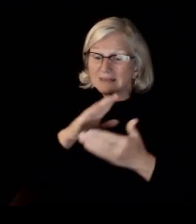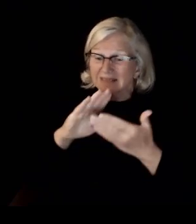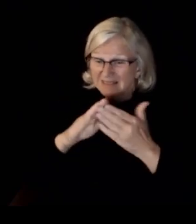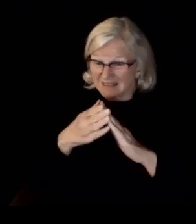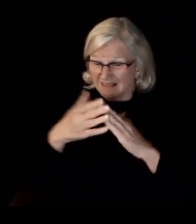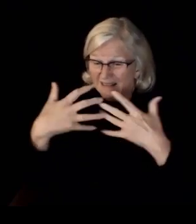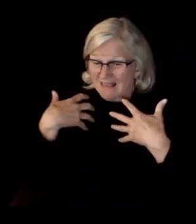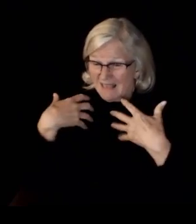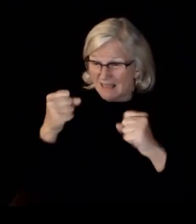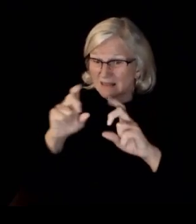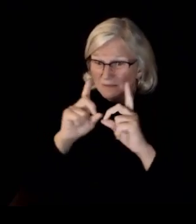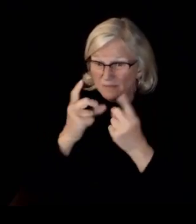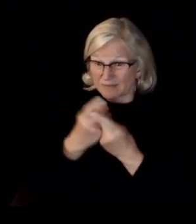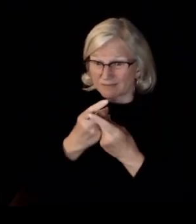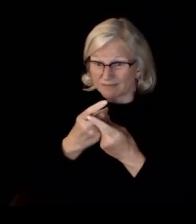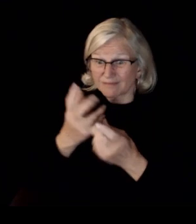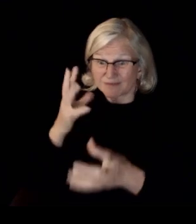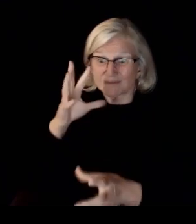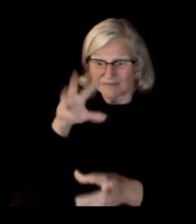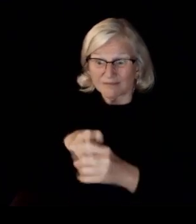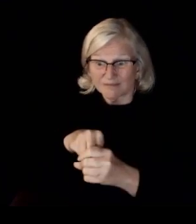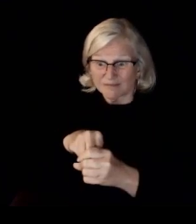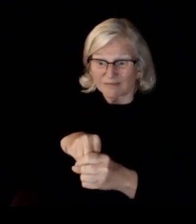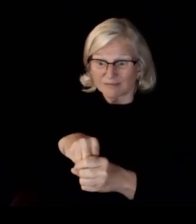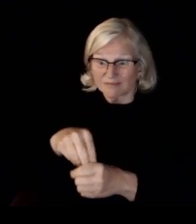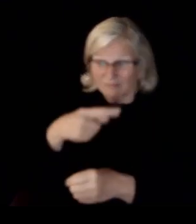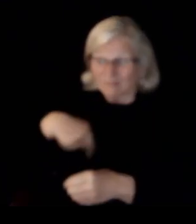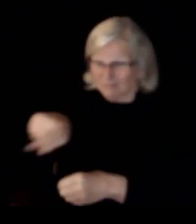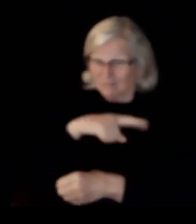in these briefings so they were part they shared what they were doing and they were